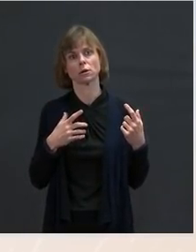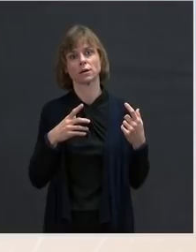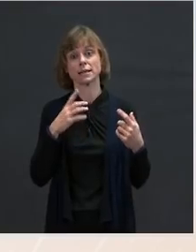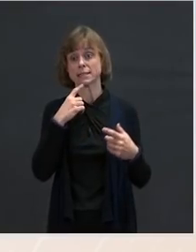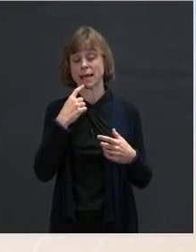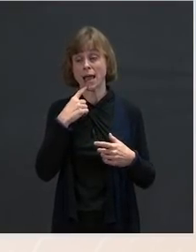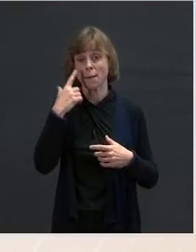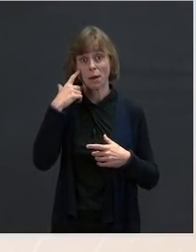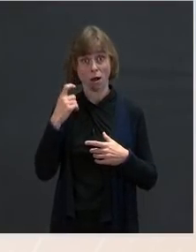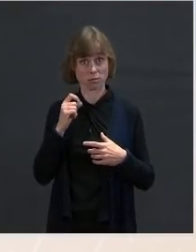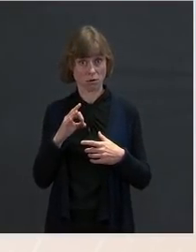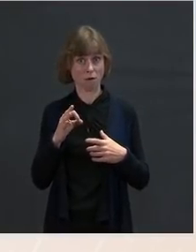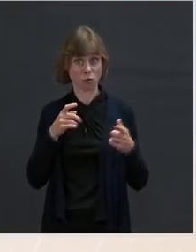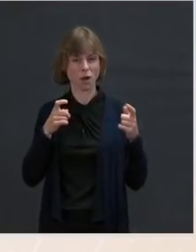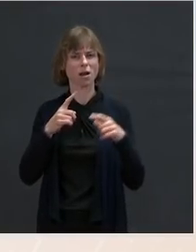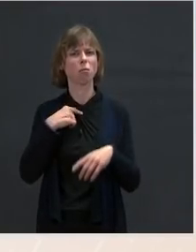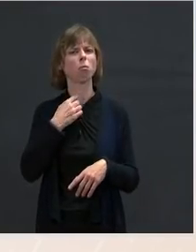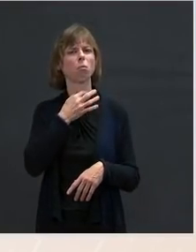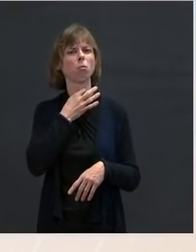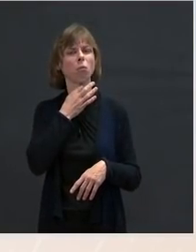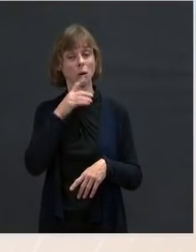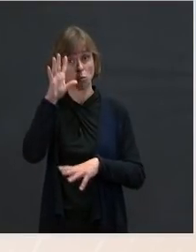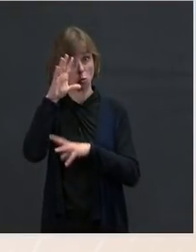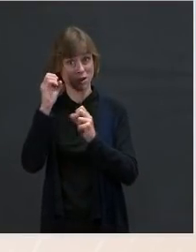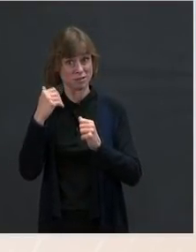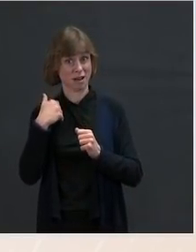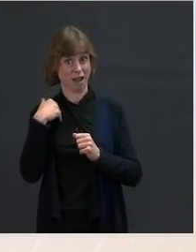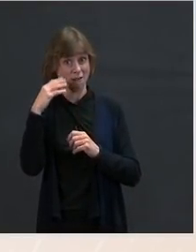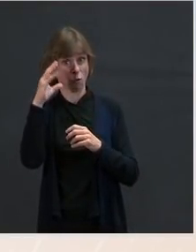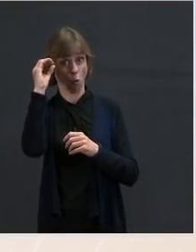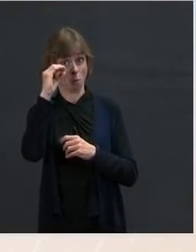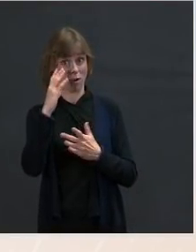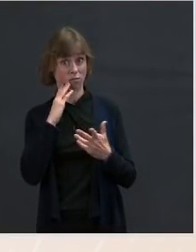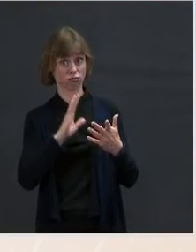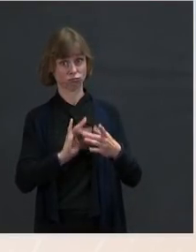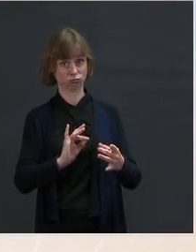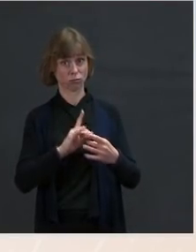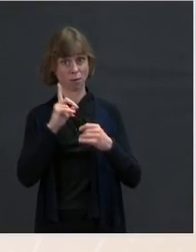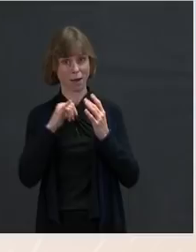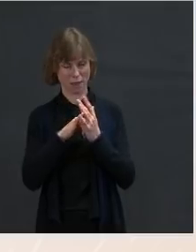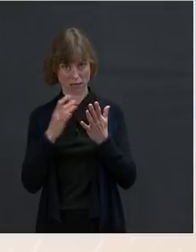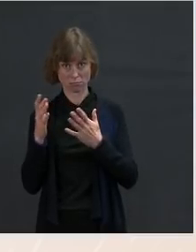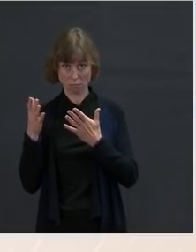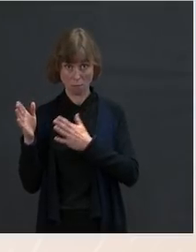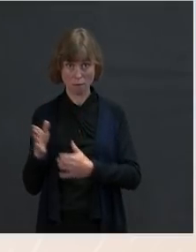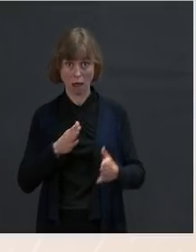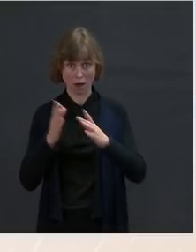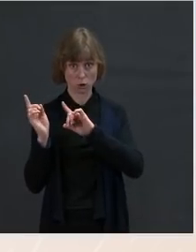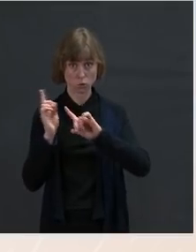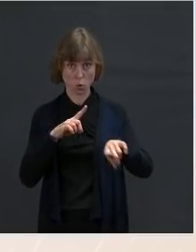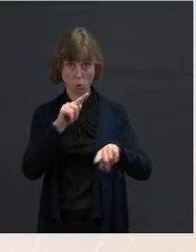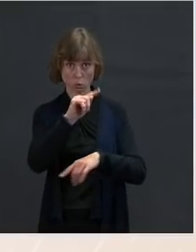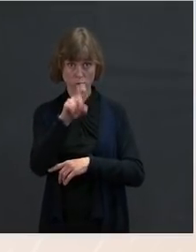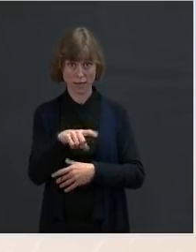I wonder if the President plans to weigh in on talk to that or talk to that. Does he still plan to go to Texas, or does he plan to go to Texas this week? Ms. Psaki: Sure.